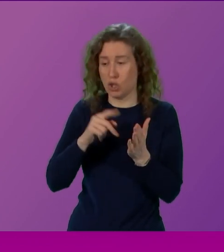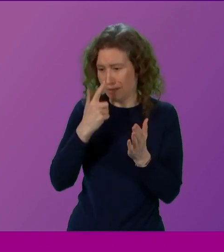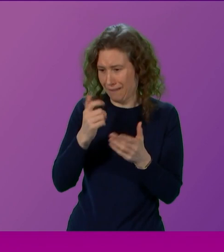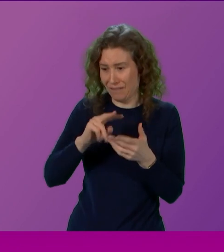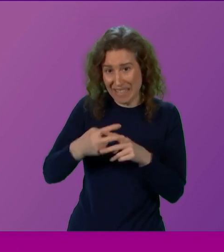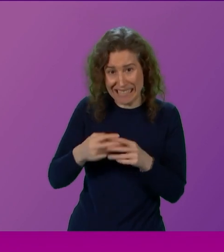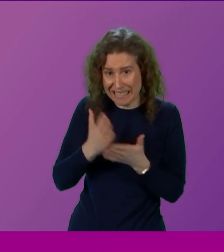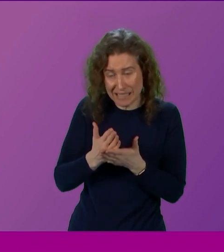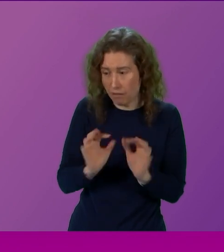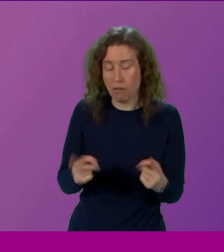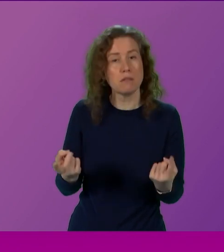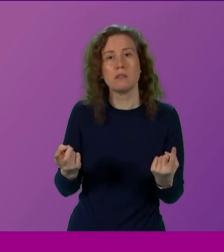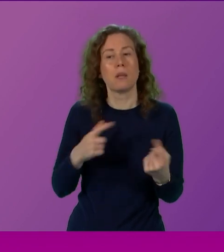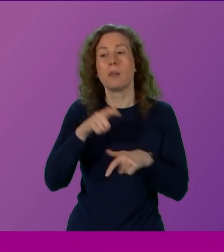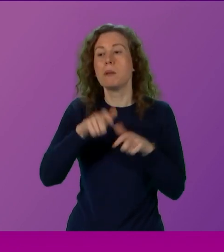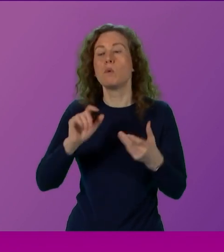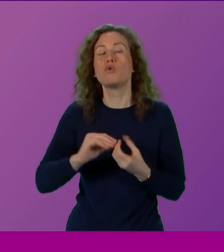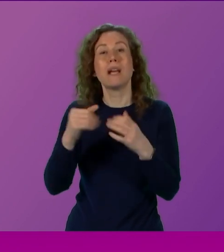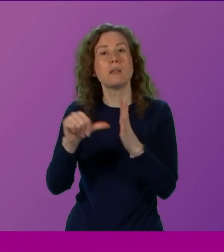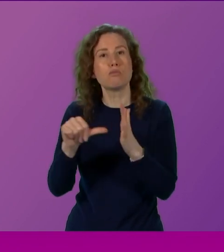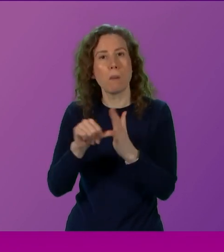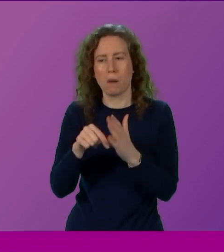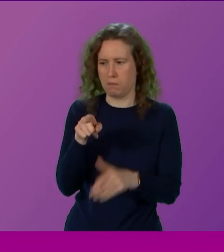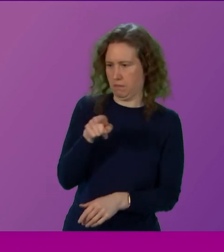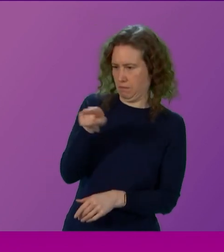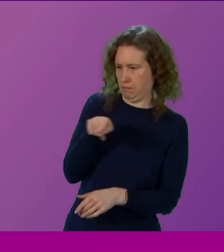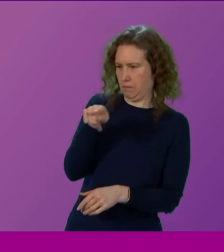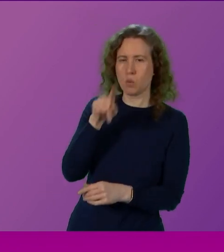because the people who created the problem cannot be the ones to fix that problem.